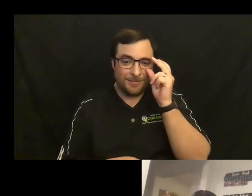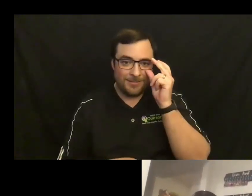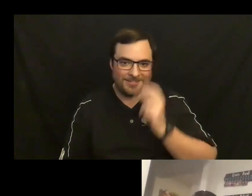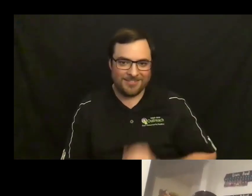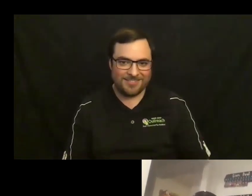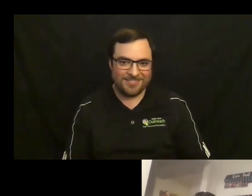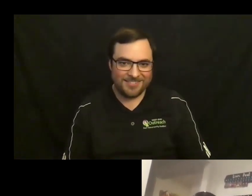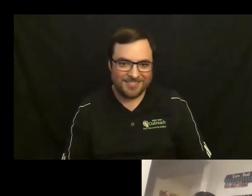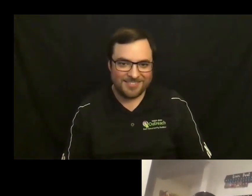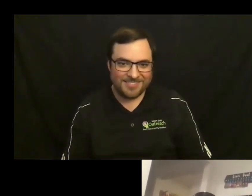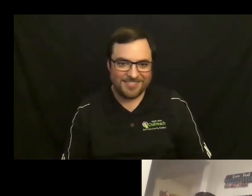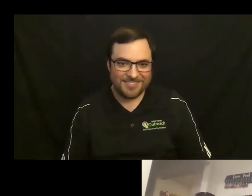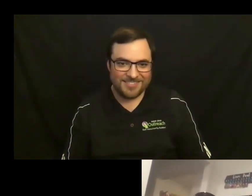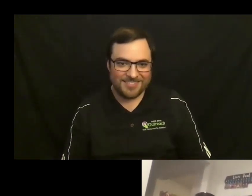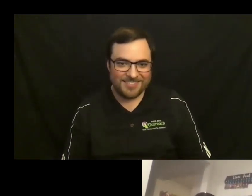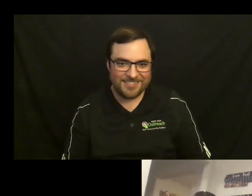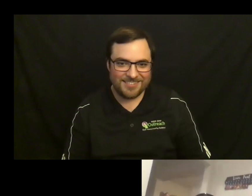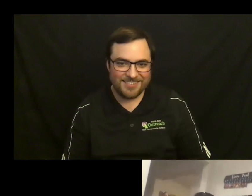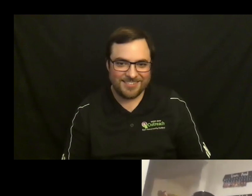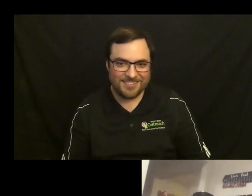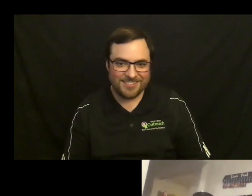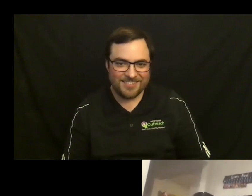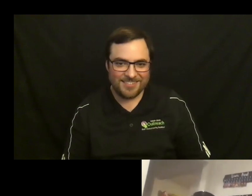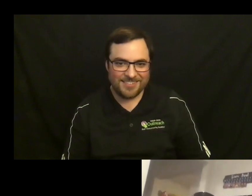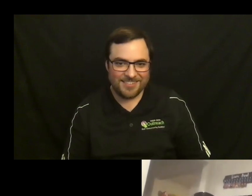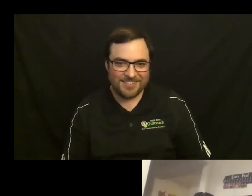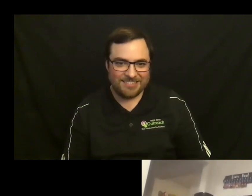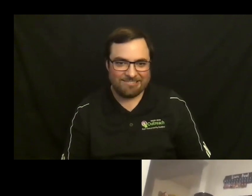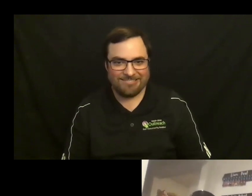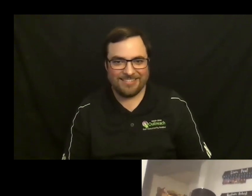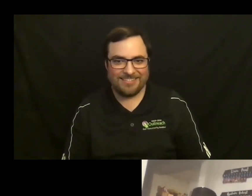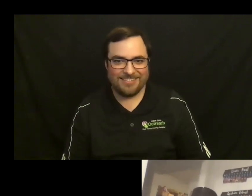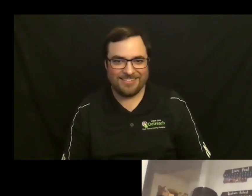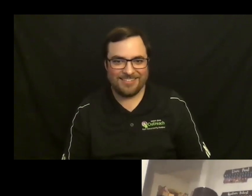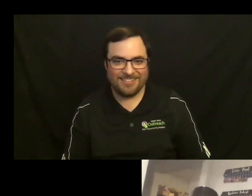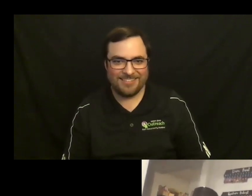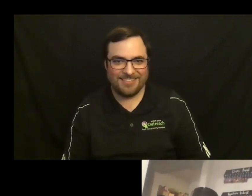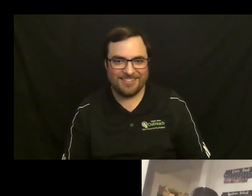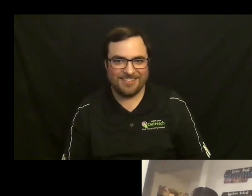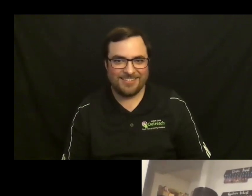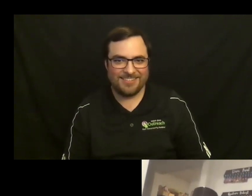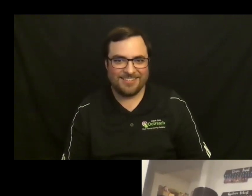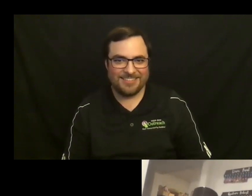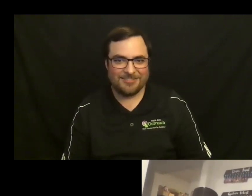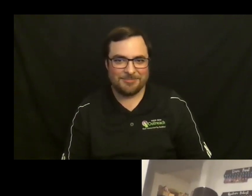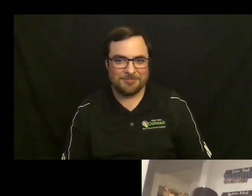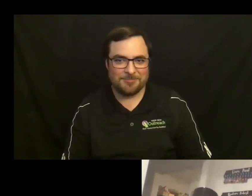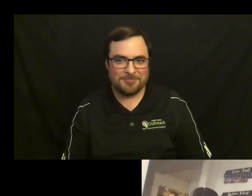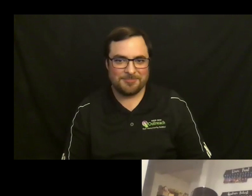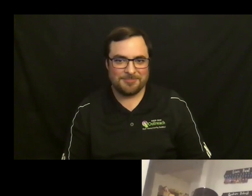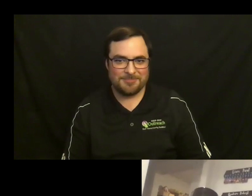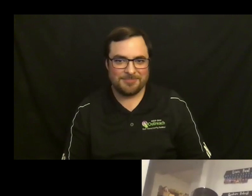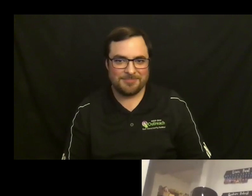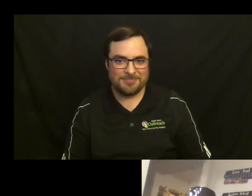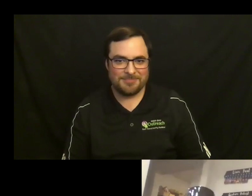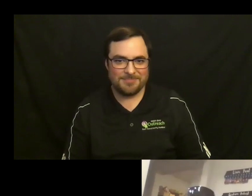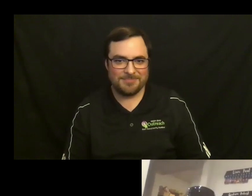Liam's mom: Do you need it louder? You can read it.